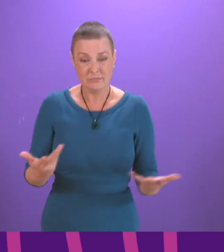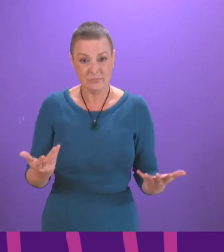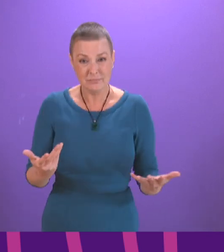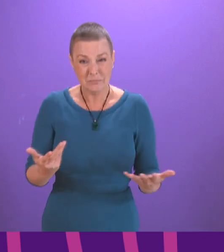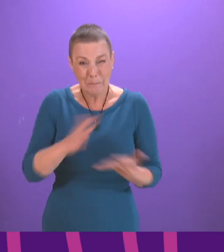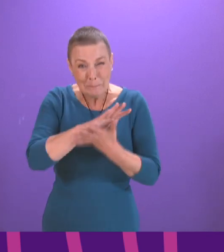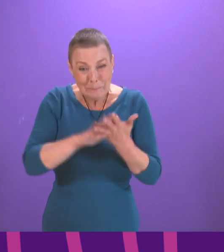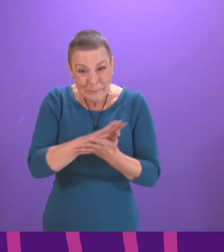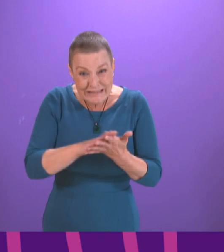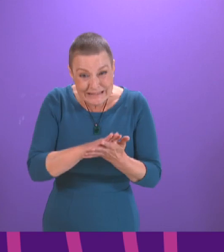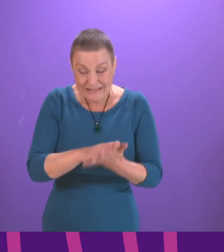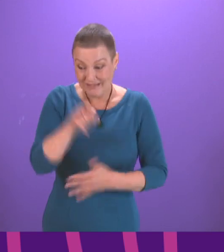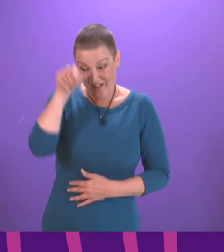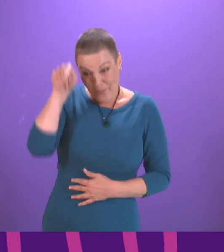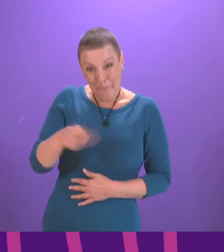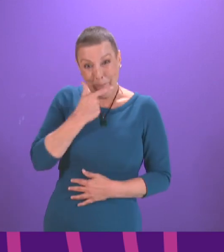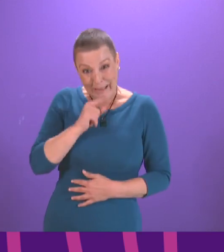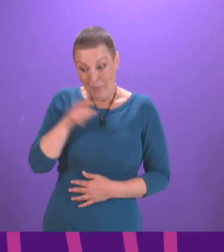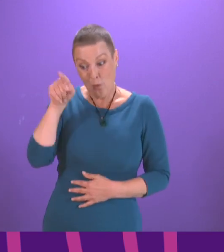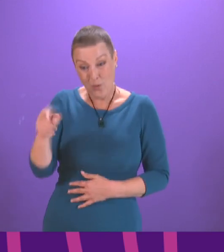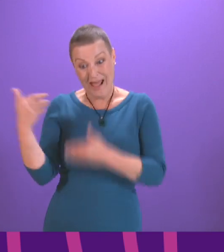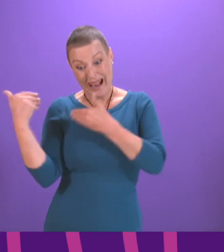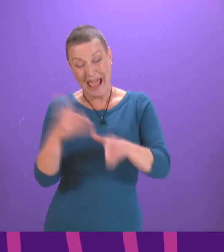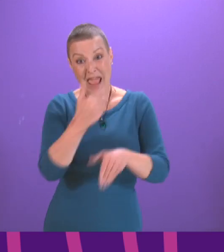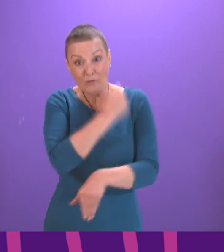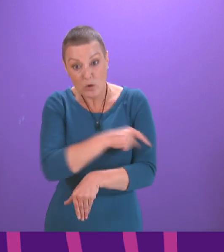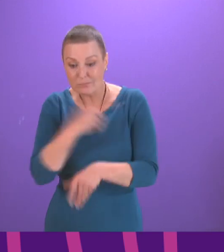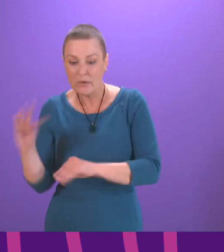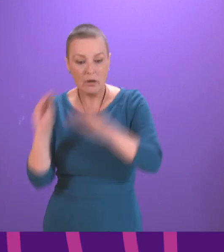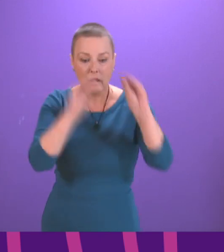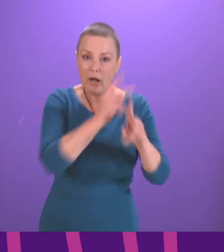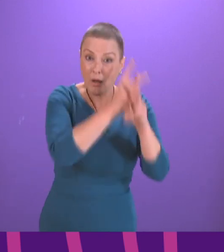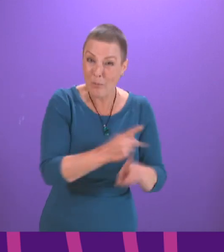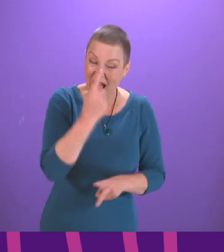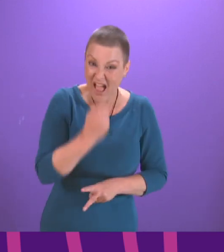were three times more likely to have outbreaks than those that did not. Is the First Minister